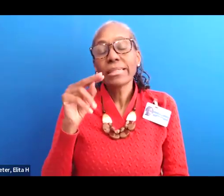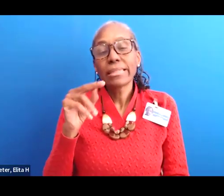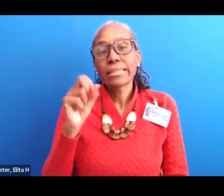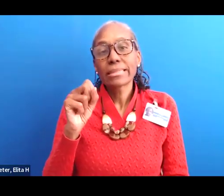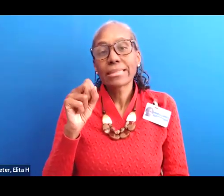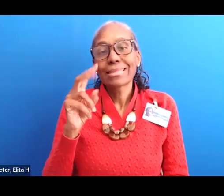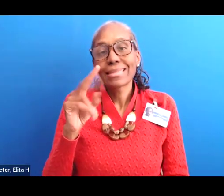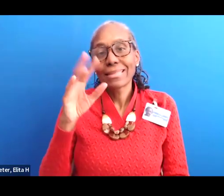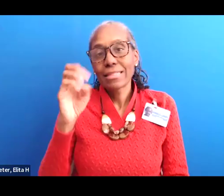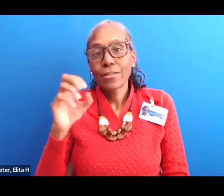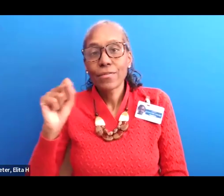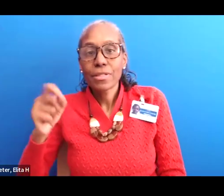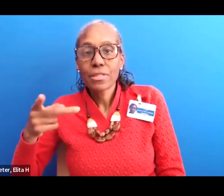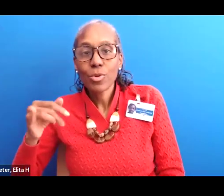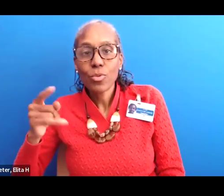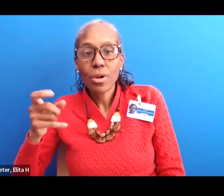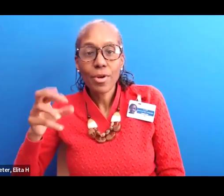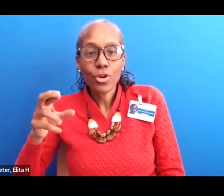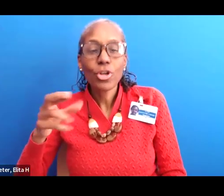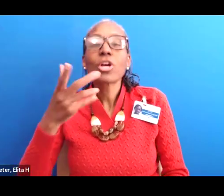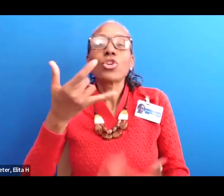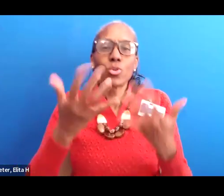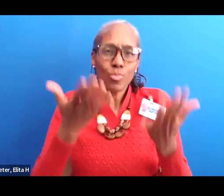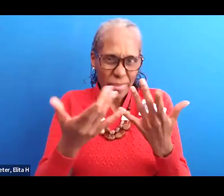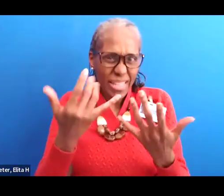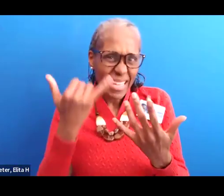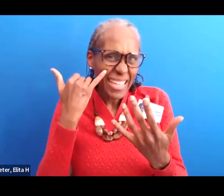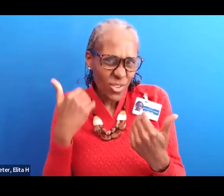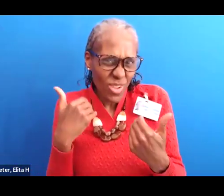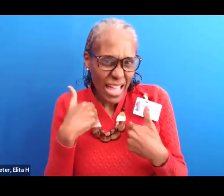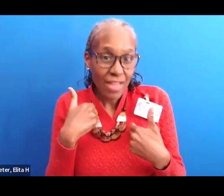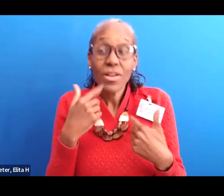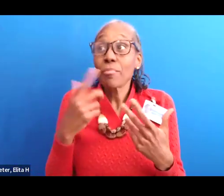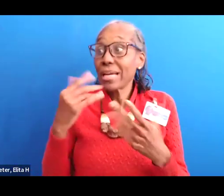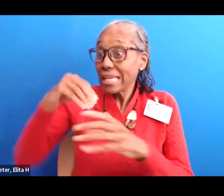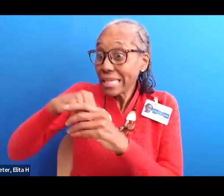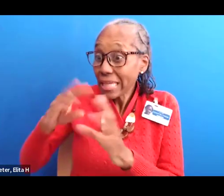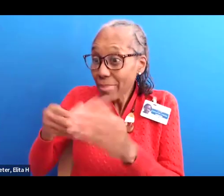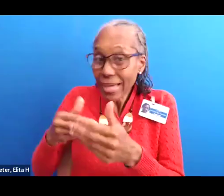If you still have it, it's probably still in the package. But there are nurses like me that will be like ripping that